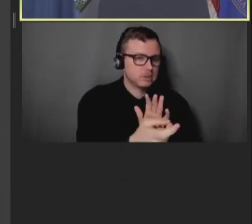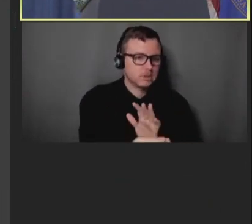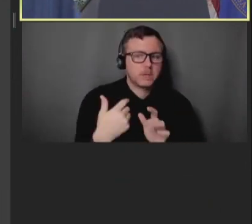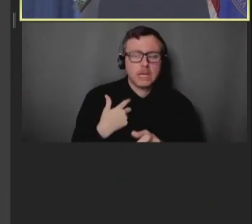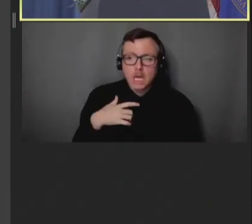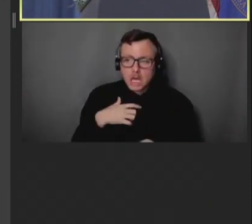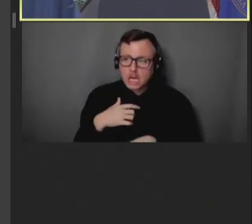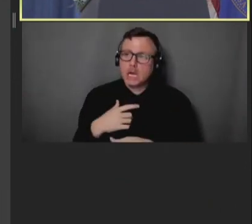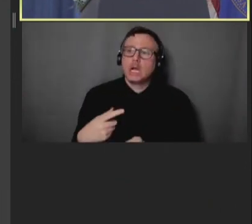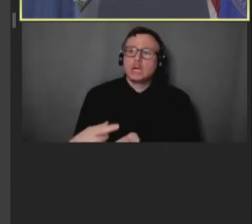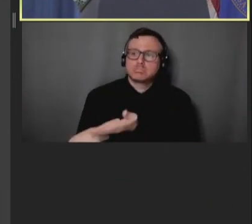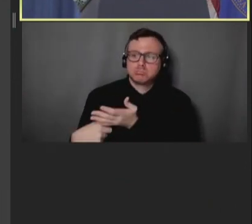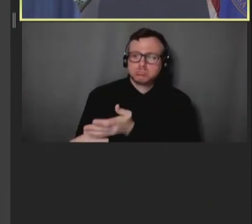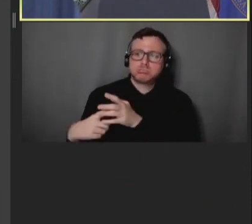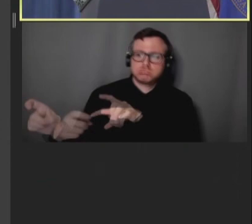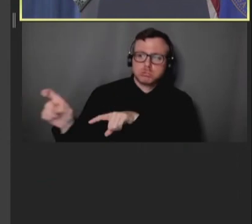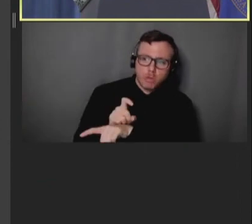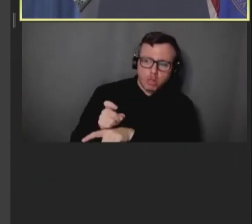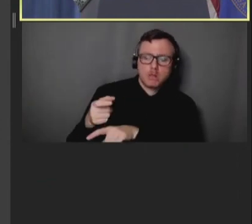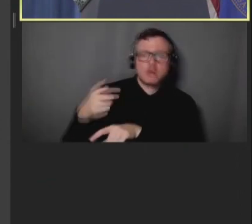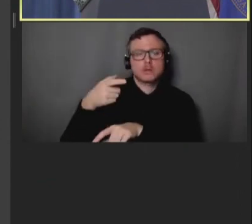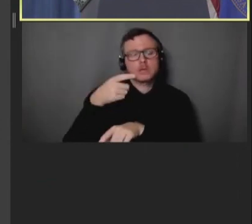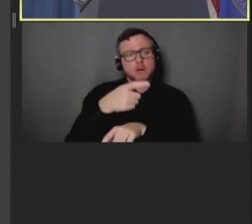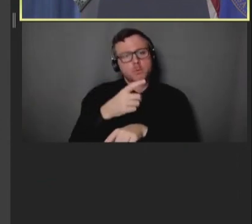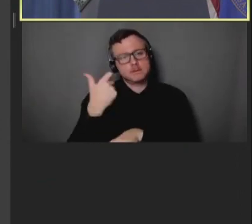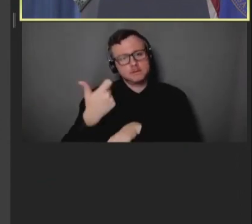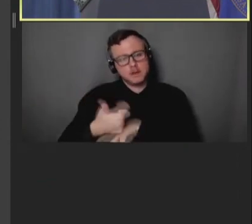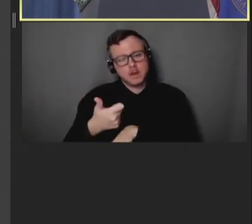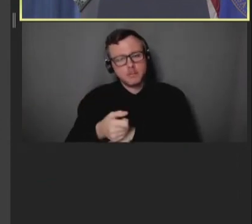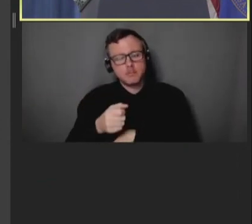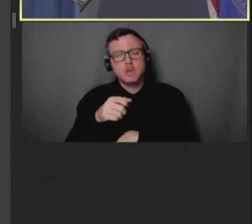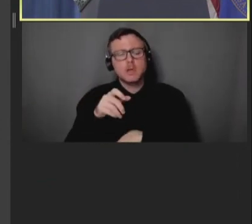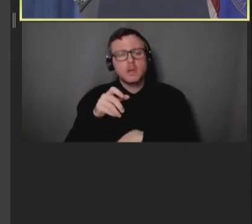we set up a call center to help those elderly people who could not register themselves.